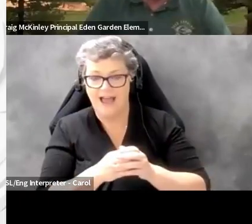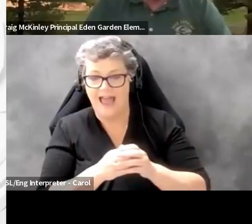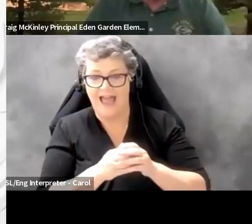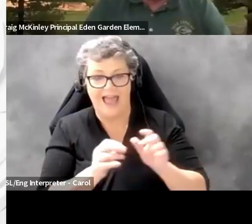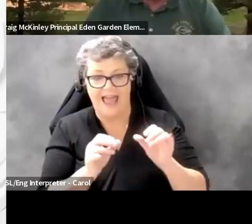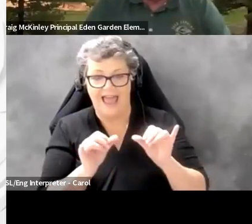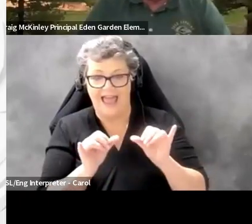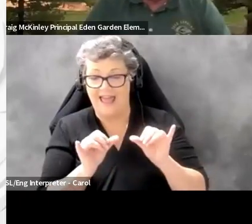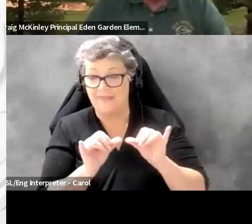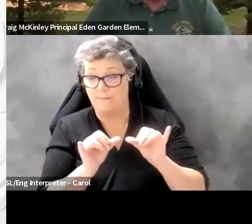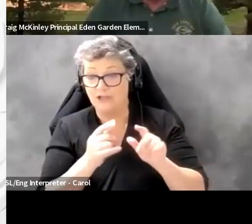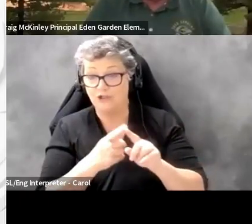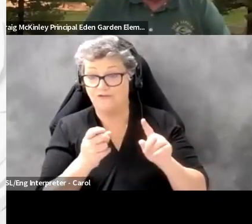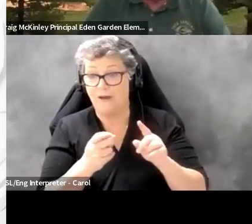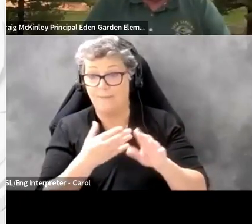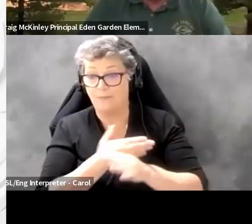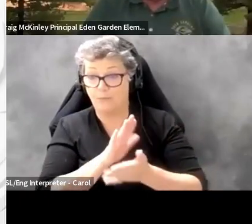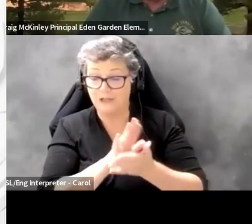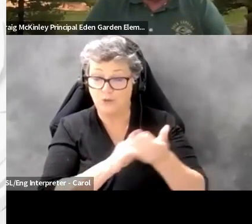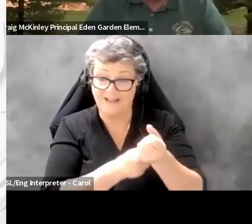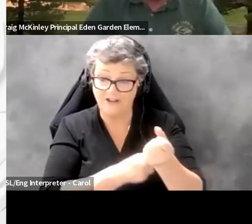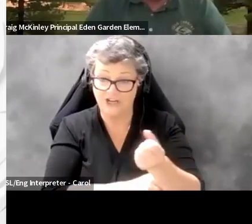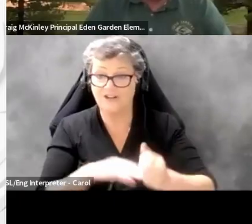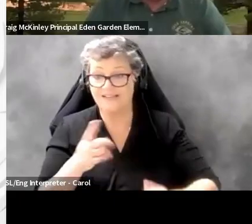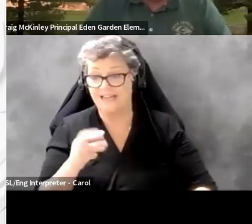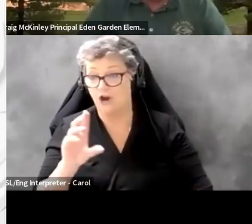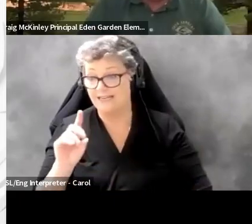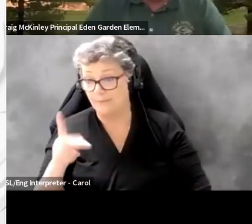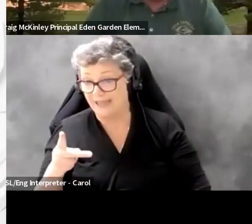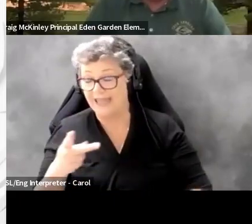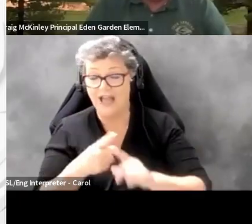come from the Preschool Foundations. They come from the DRDP. They're from the Powerful Role of